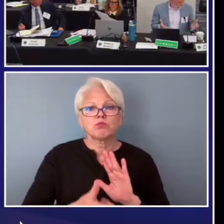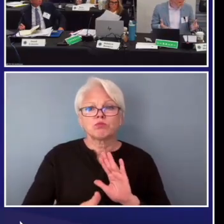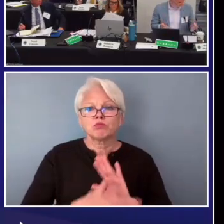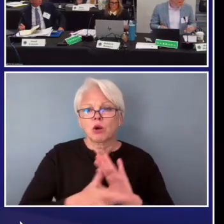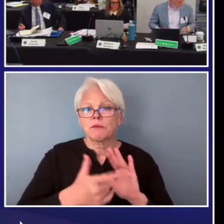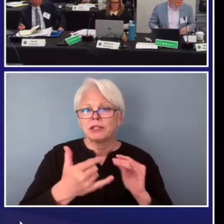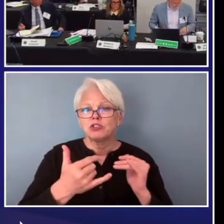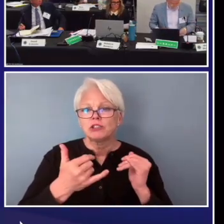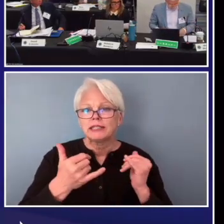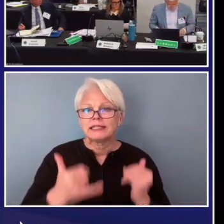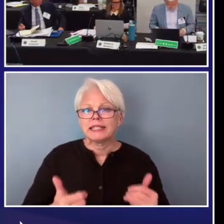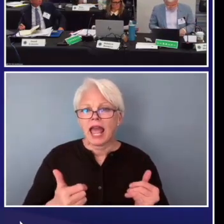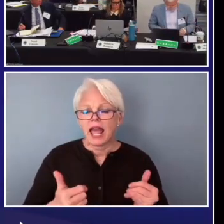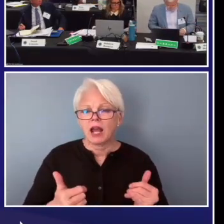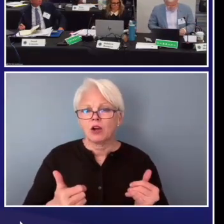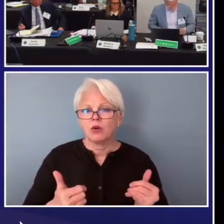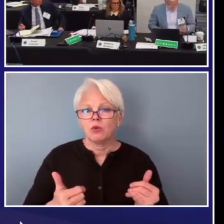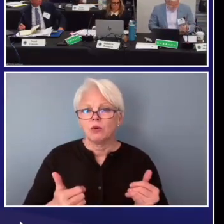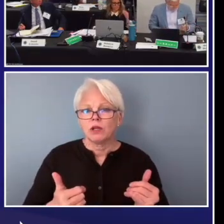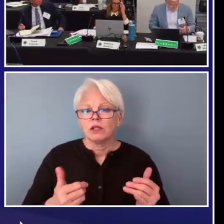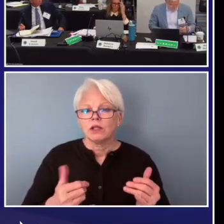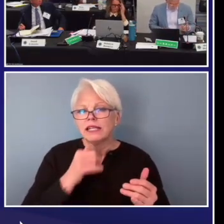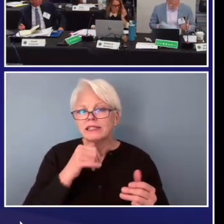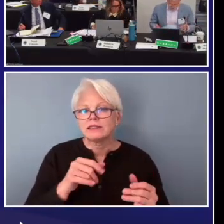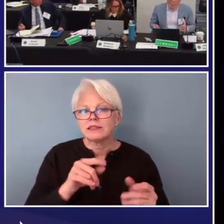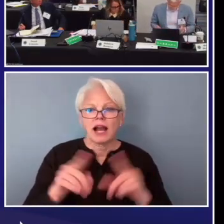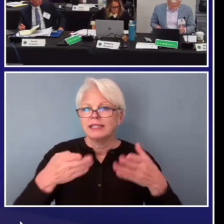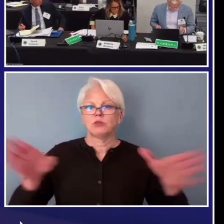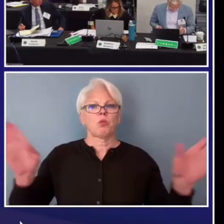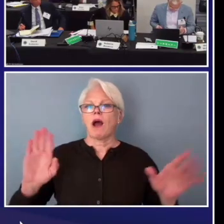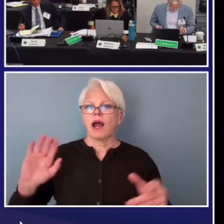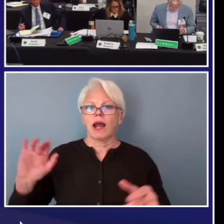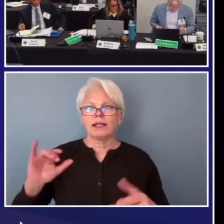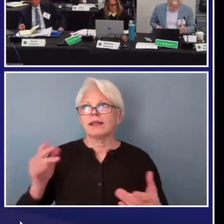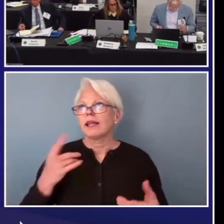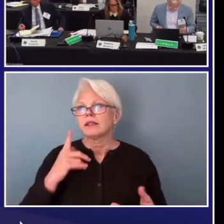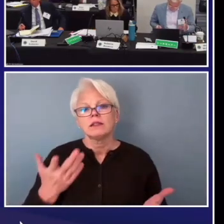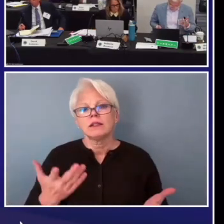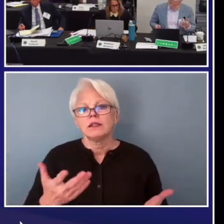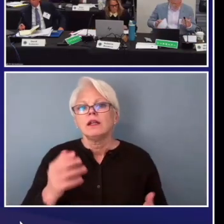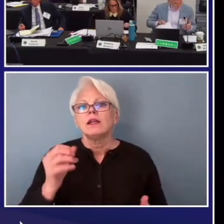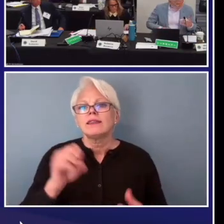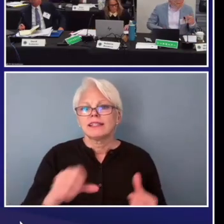um, I mean, there, there is, um, that, you know, the secretary will not determine such cause and